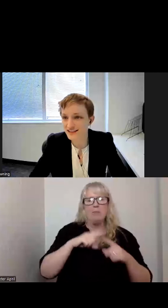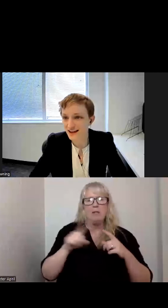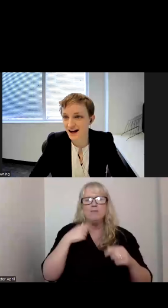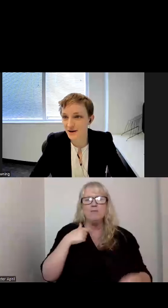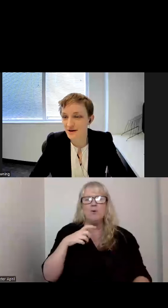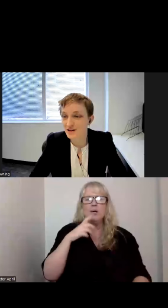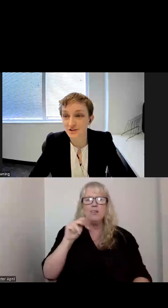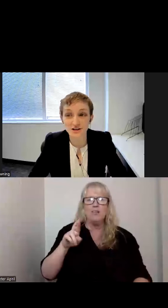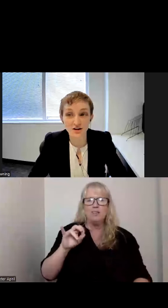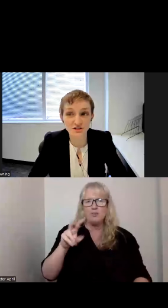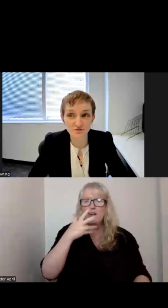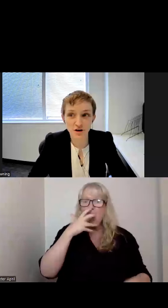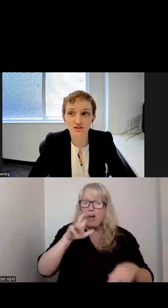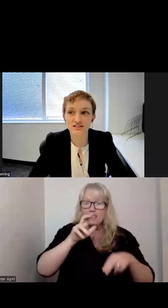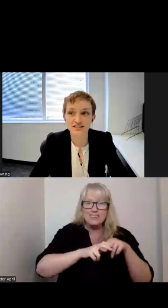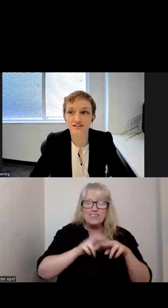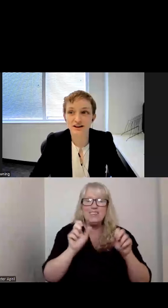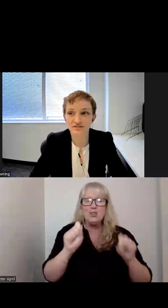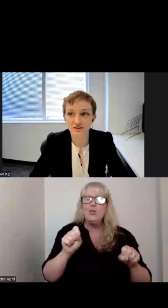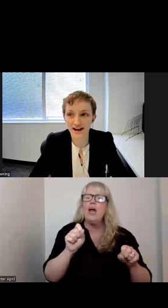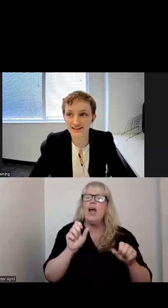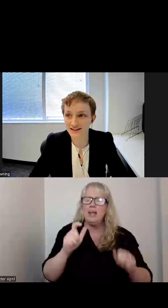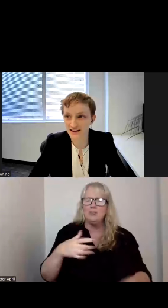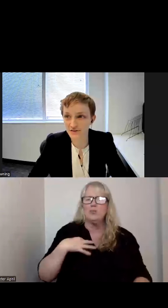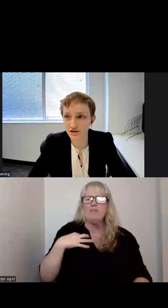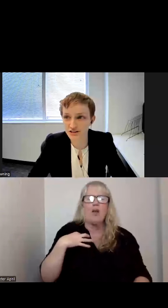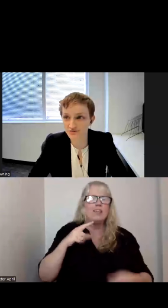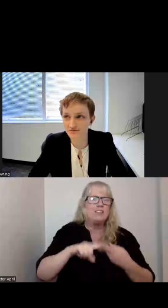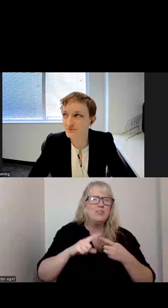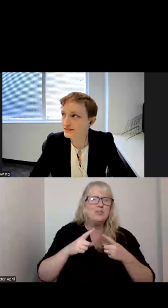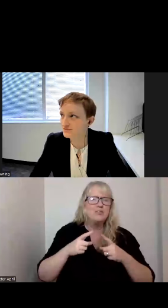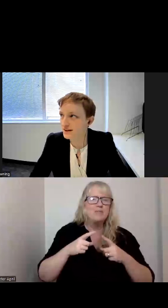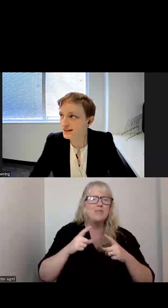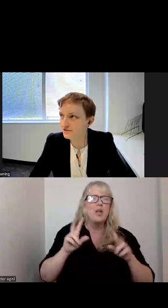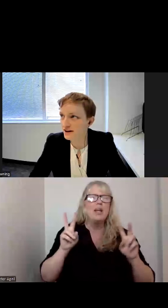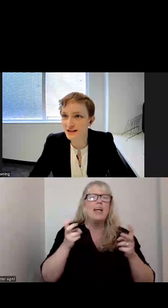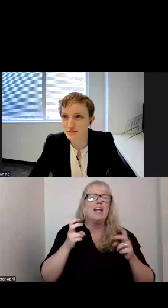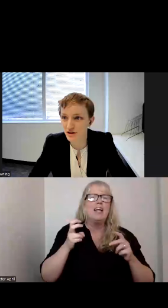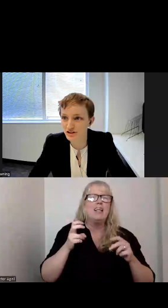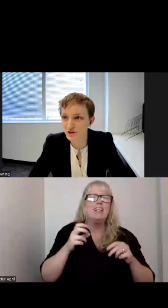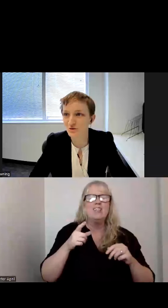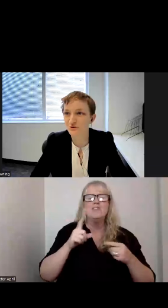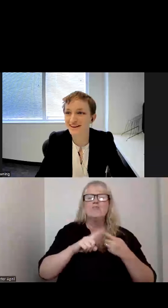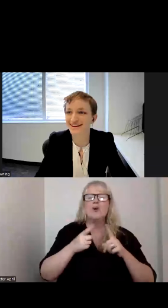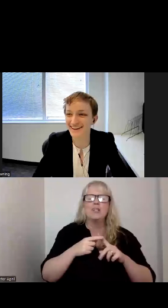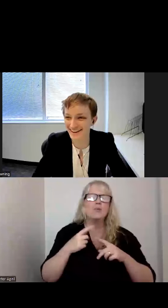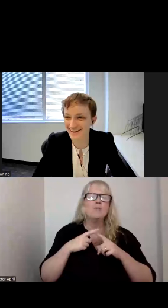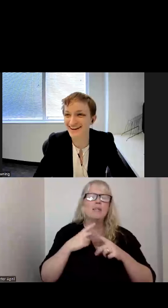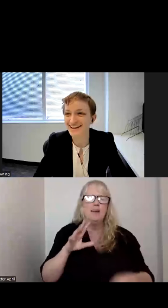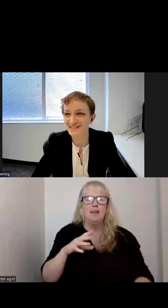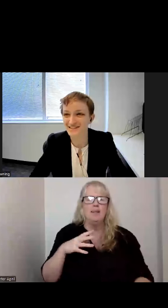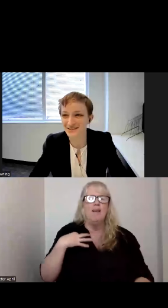YOU CAN ALSO VOLUNTEER A FRIEND AND YOUR FRIEND CAN BE TOLD TO DO